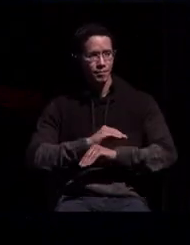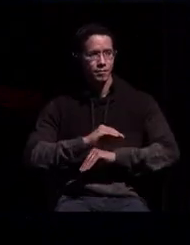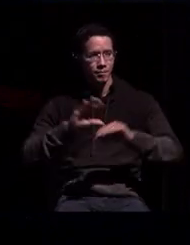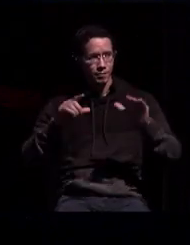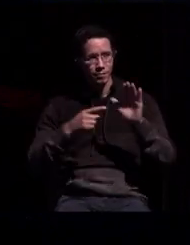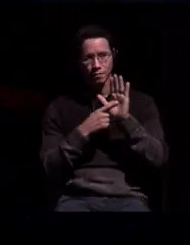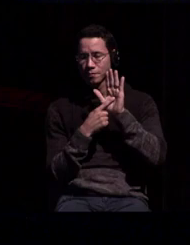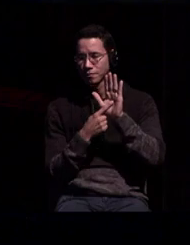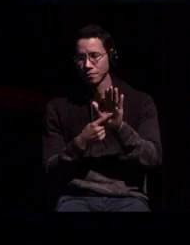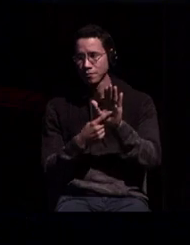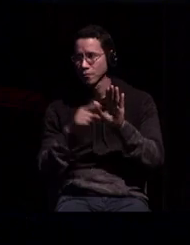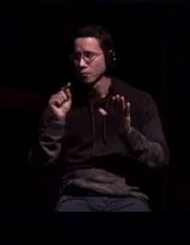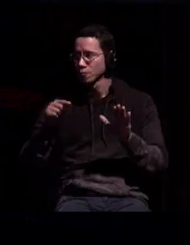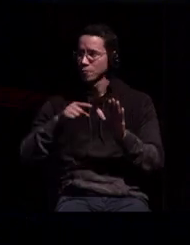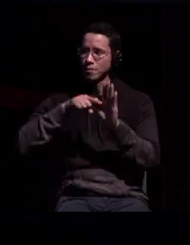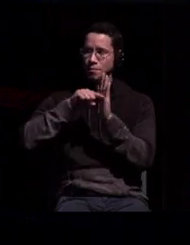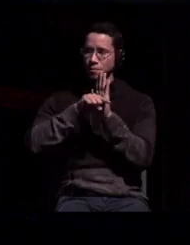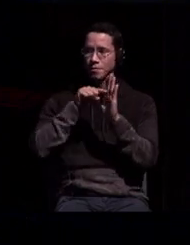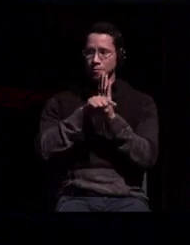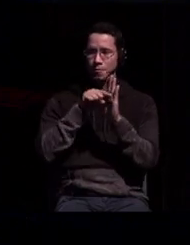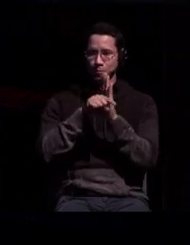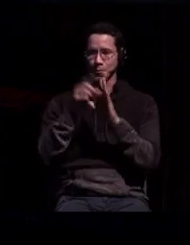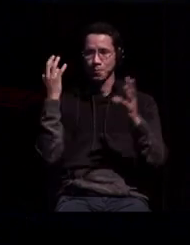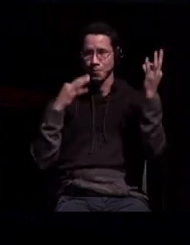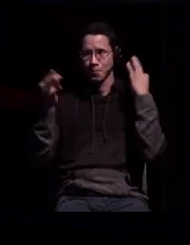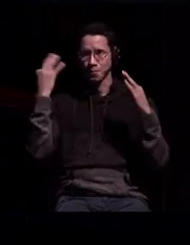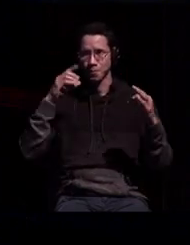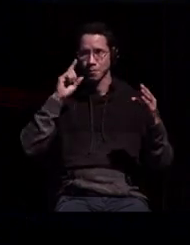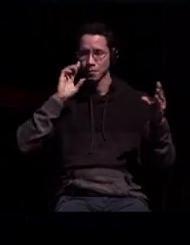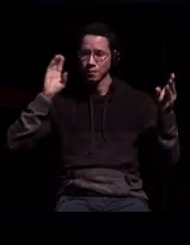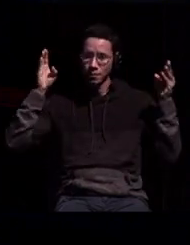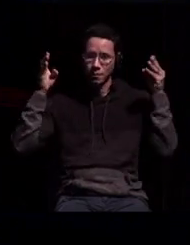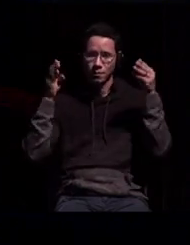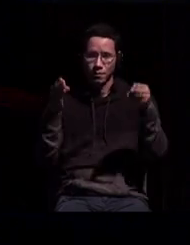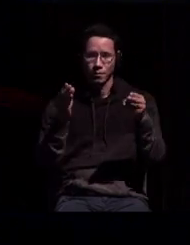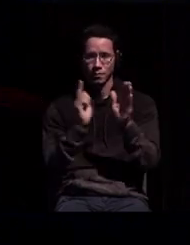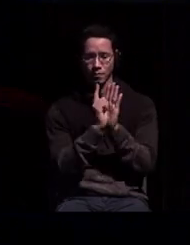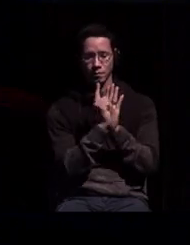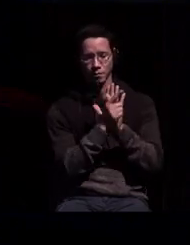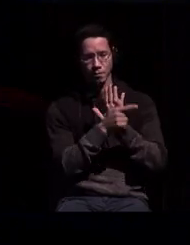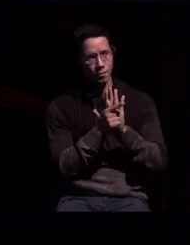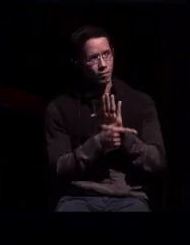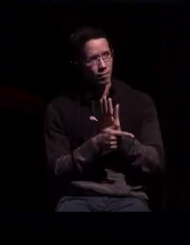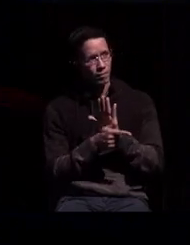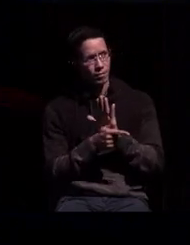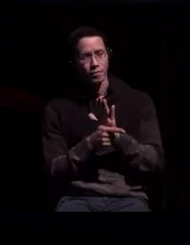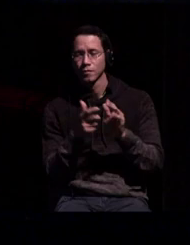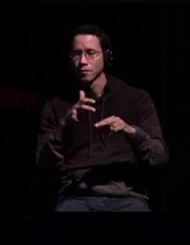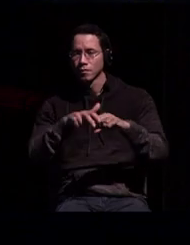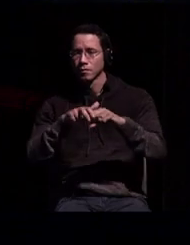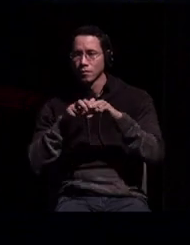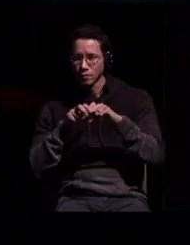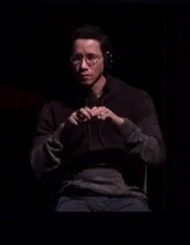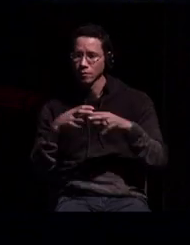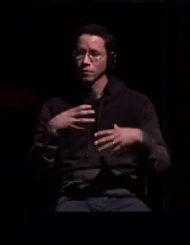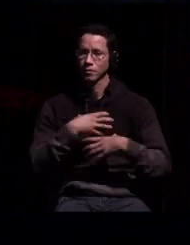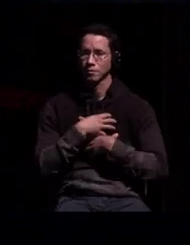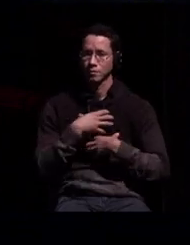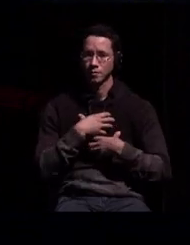analyze tourism from the gender perspective, its causes, mechanisms, and the effects of inequality